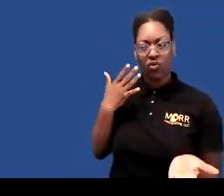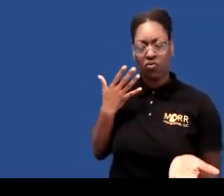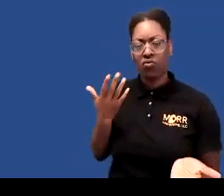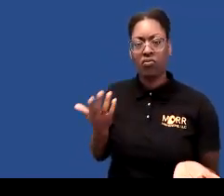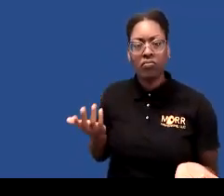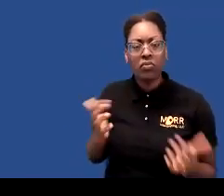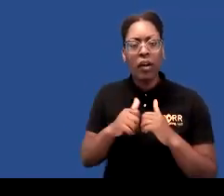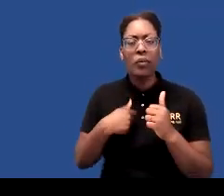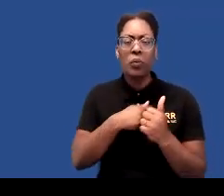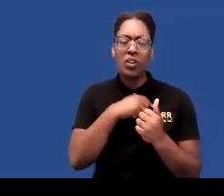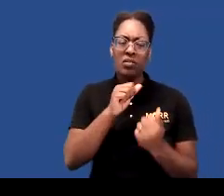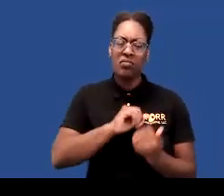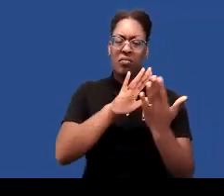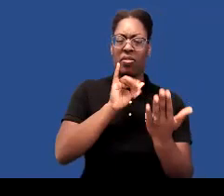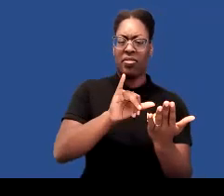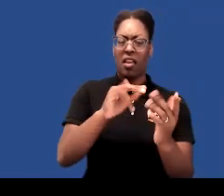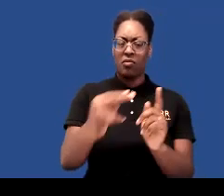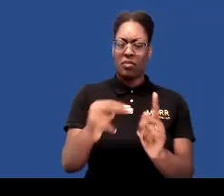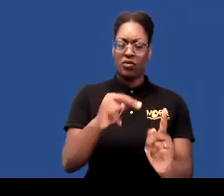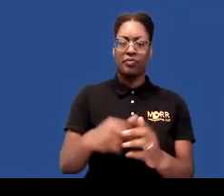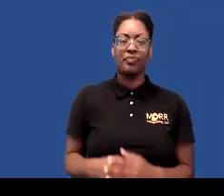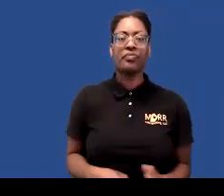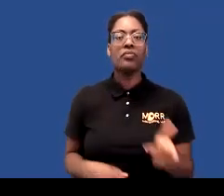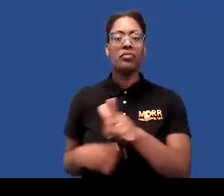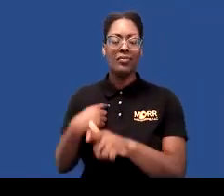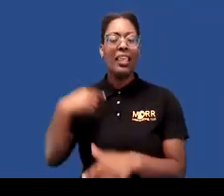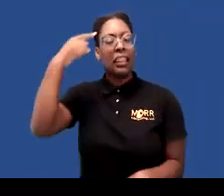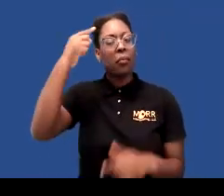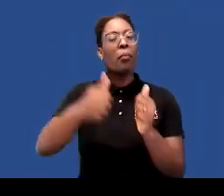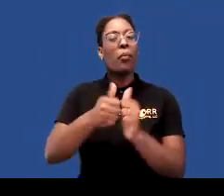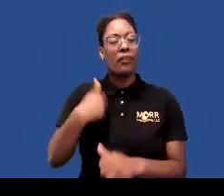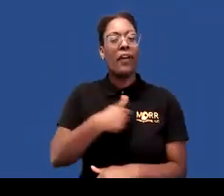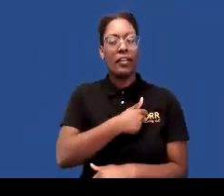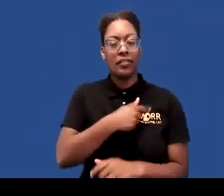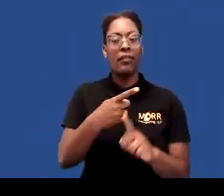I think many of us are coming from nonstandard discourses. It's very I don't think anyone